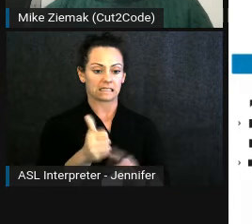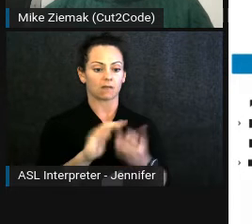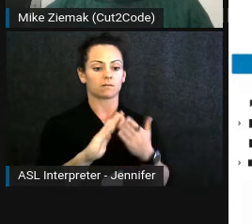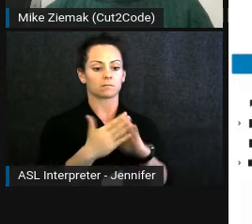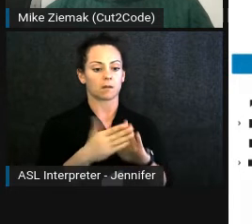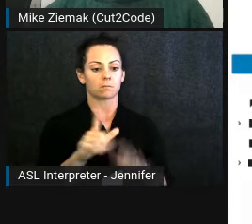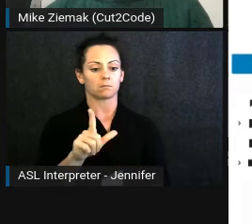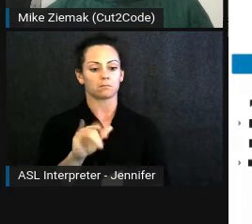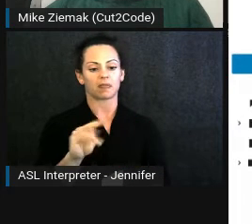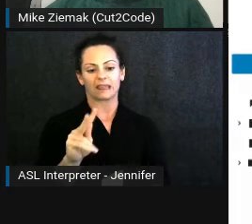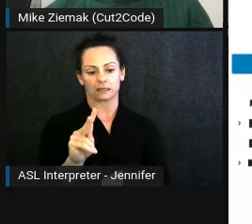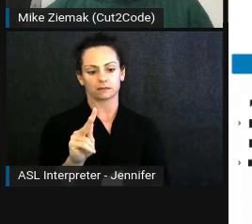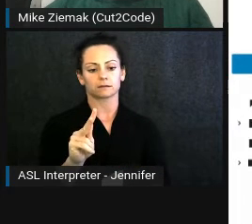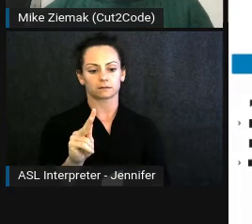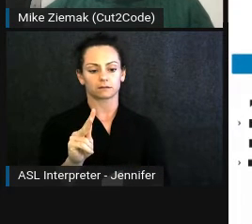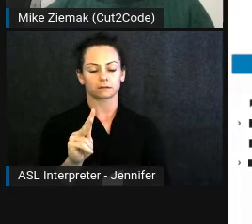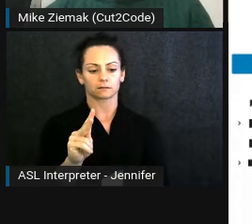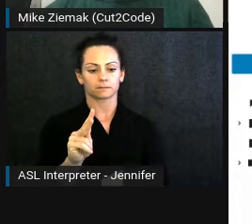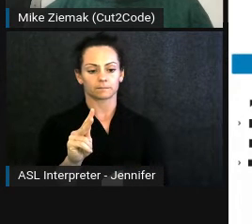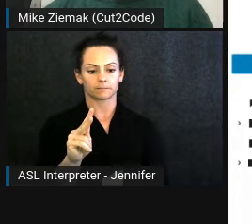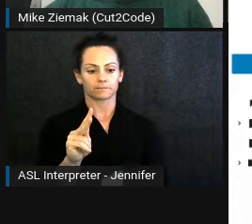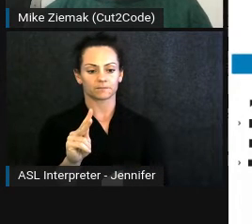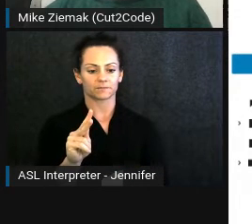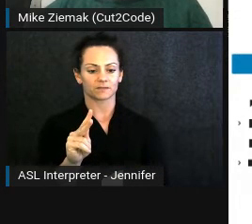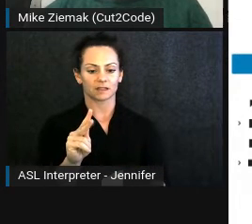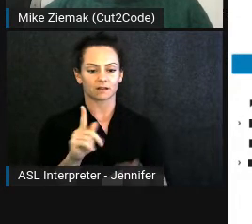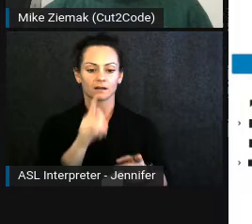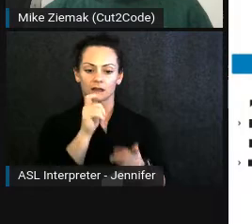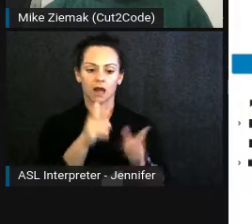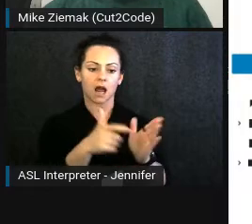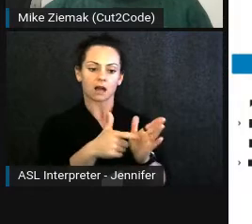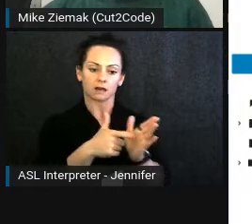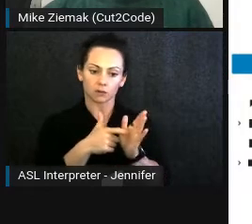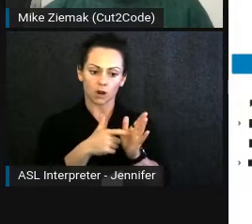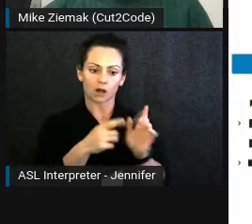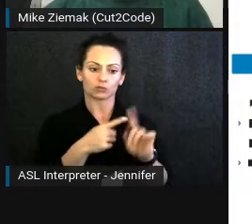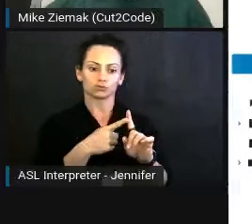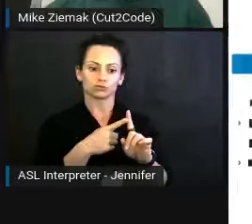without manually inserting the URL. It's quite intelligent.